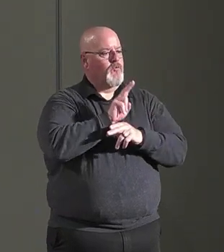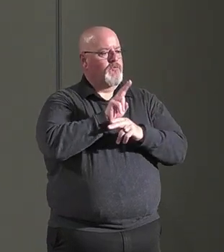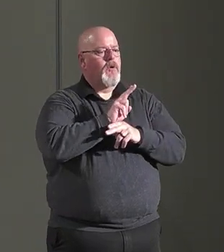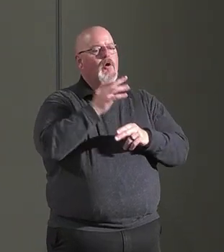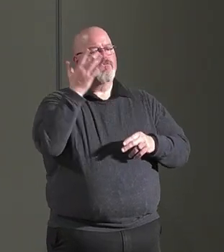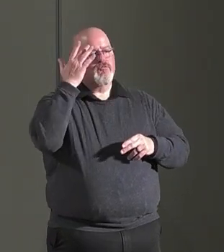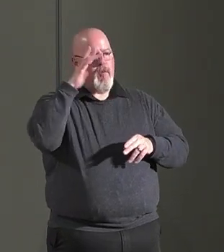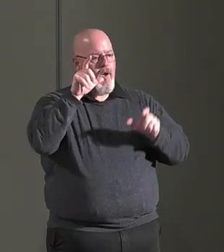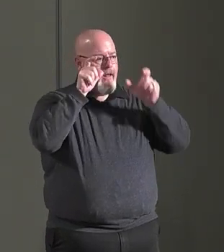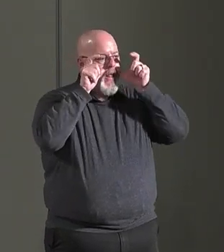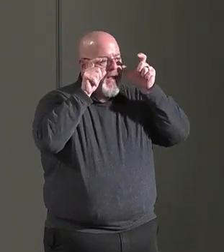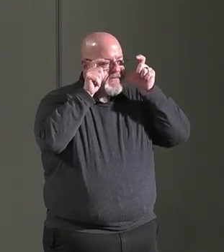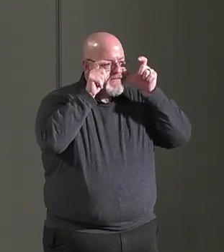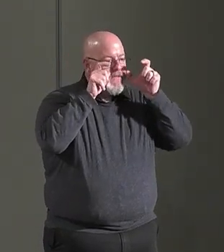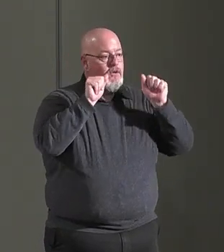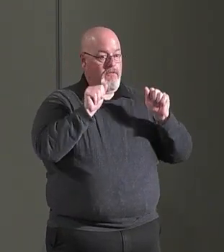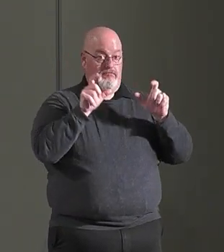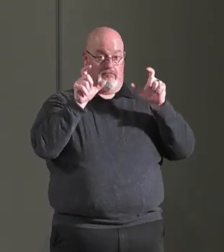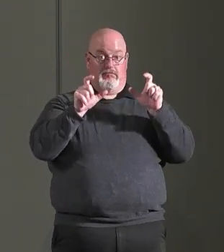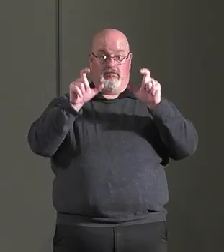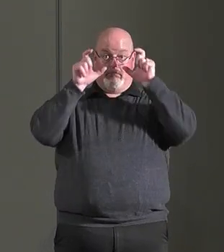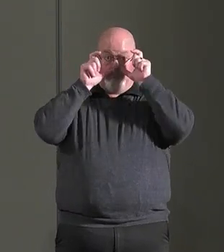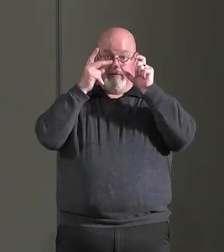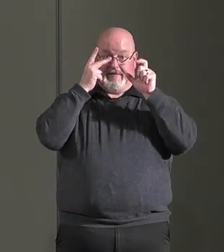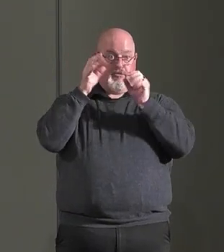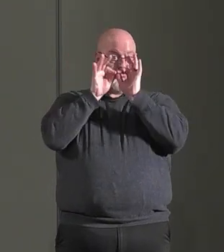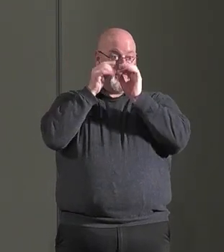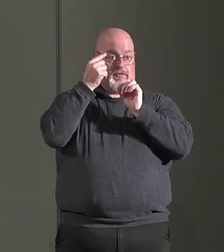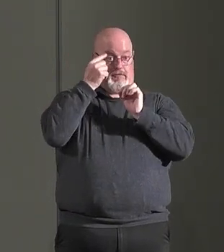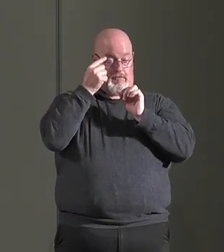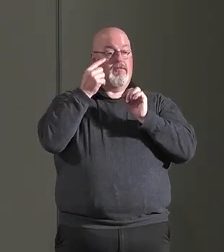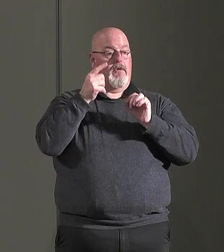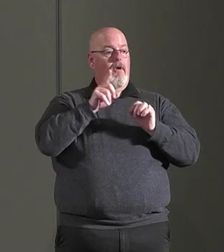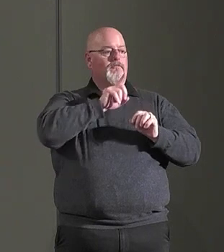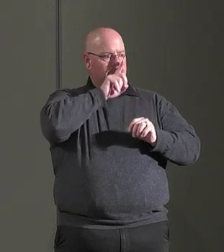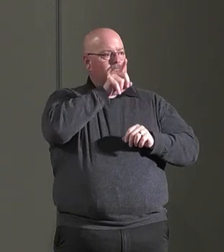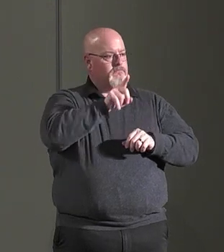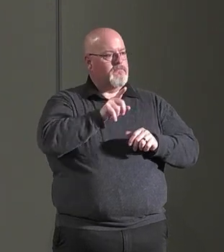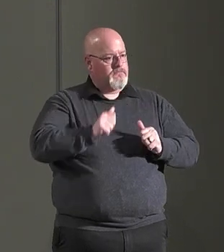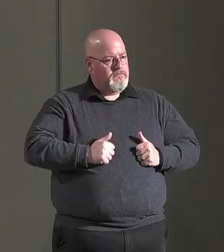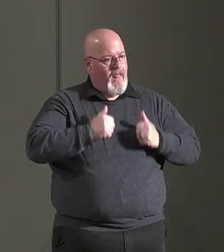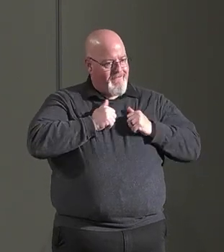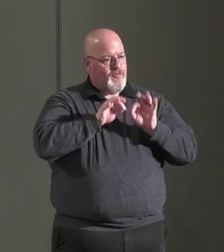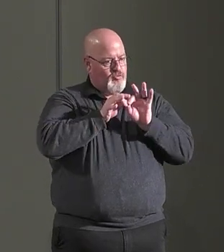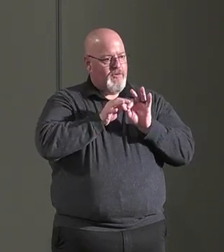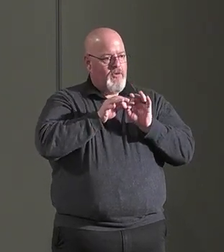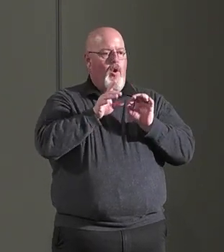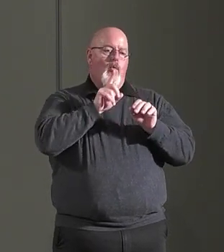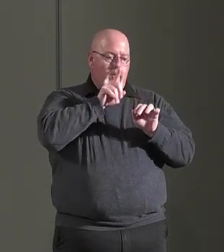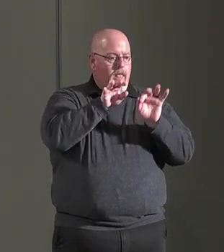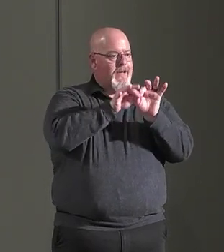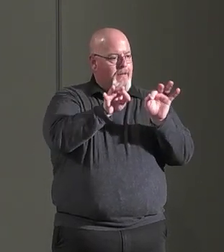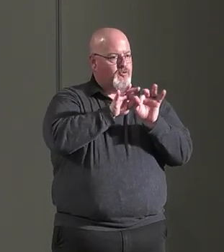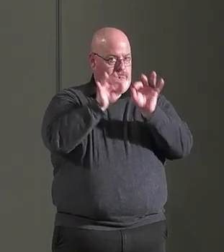where you can see the interpreter who is a real interpreter or a real captioner typing